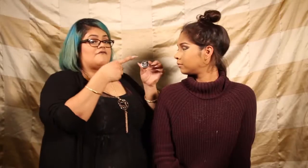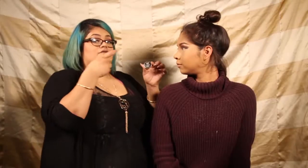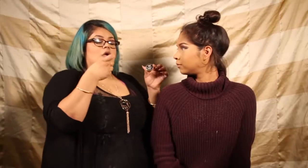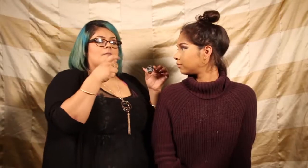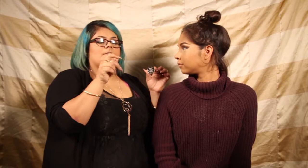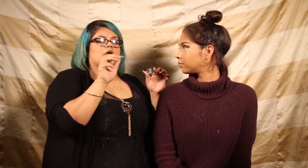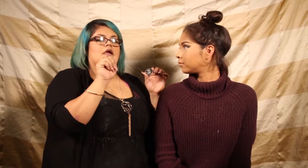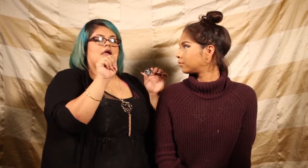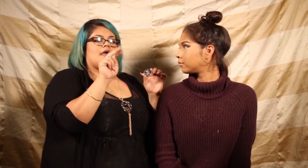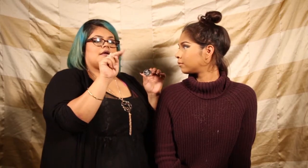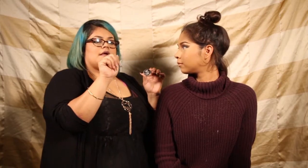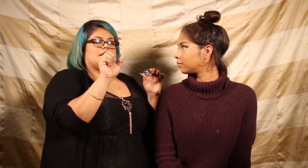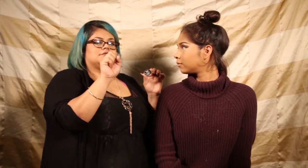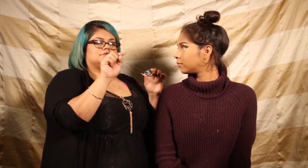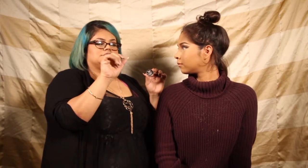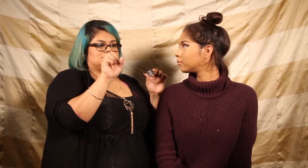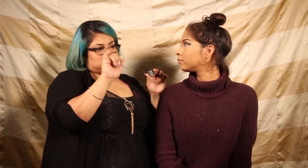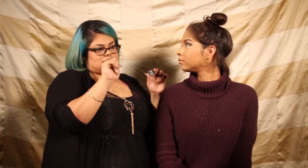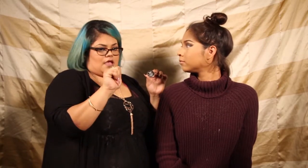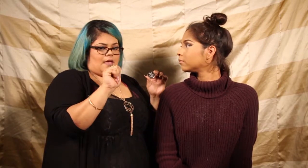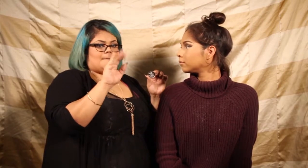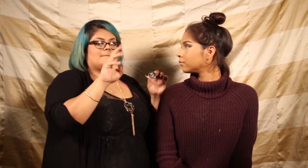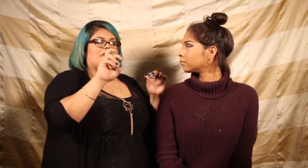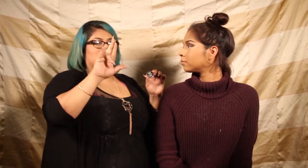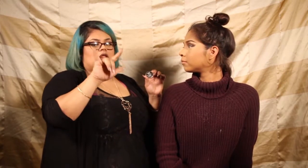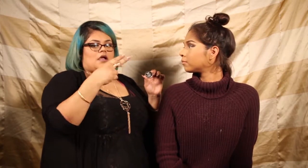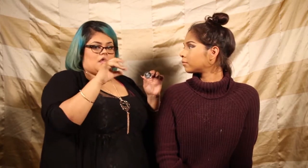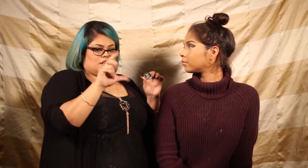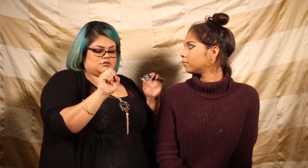"Anastasia Beverly Hills"